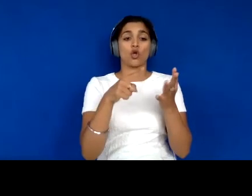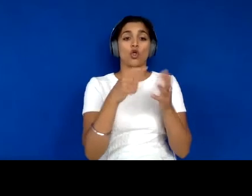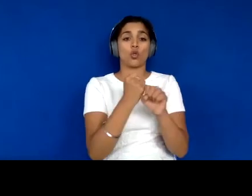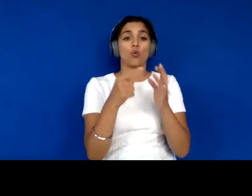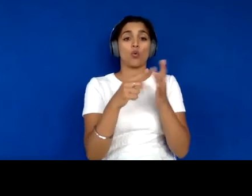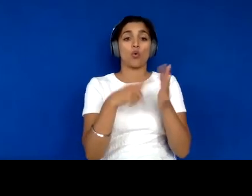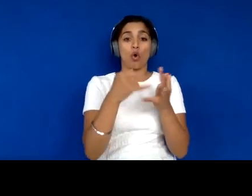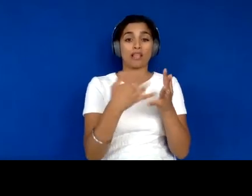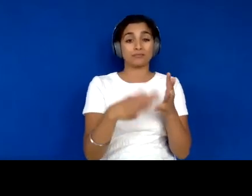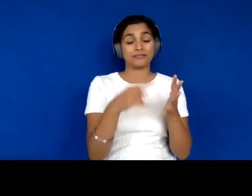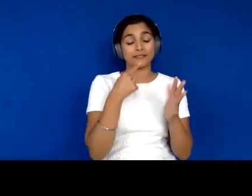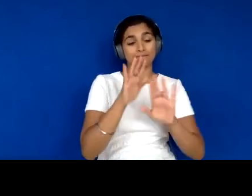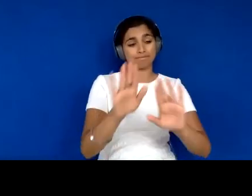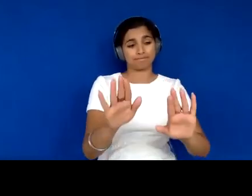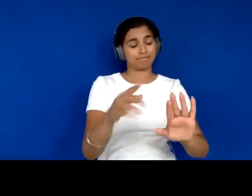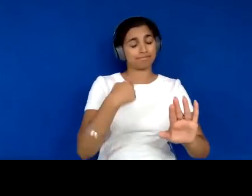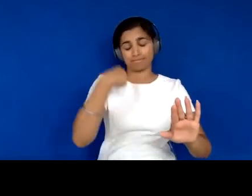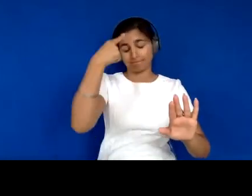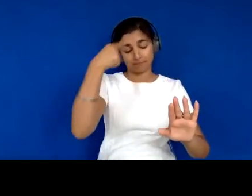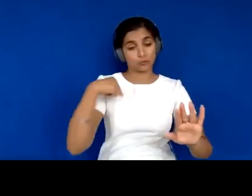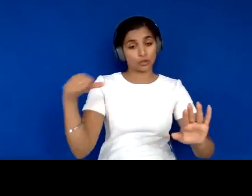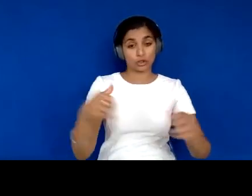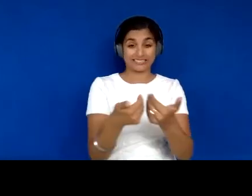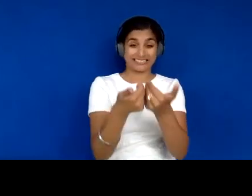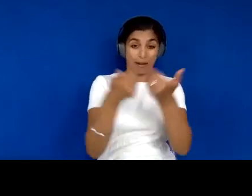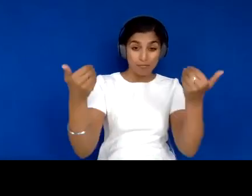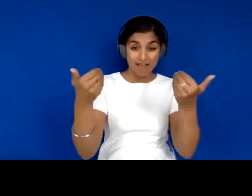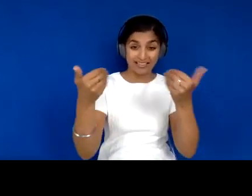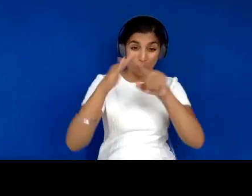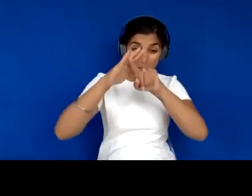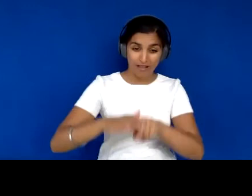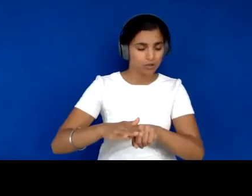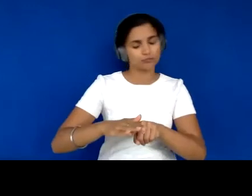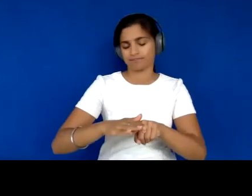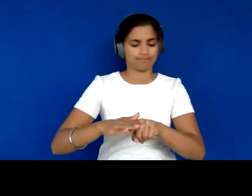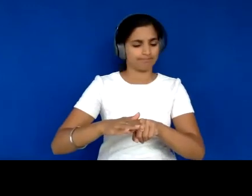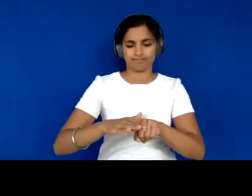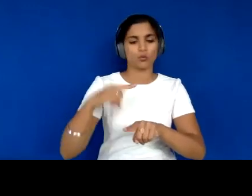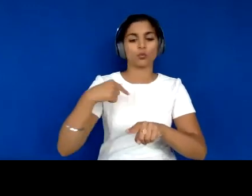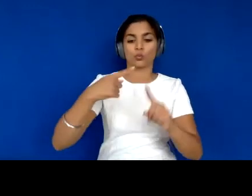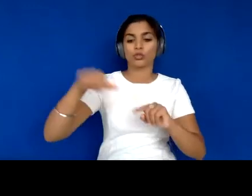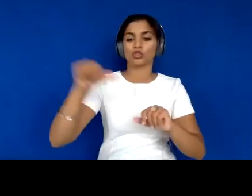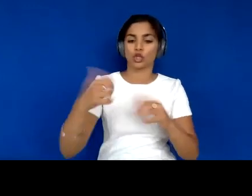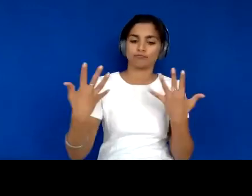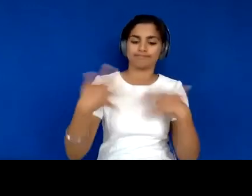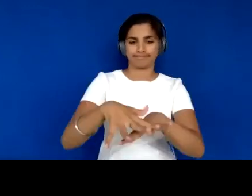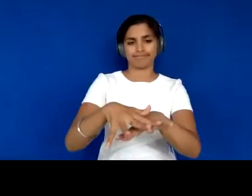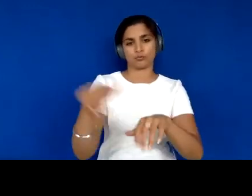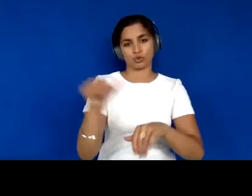separation of oppressions favoring a logic of fusion here the visible a clear